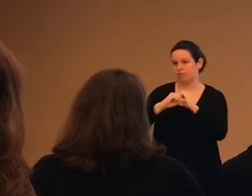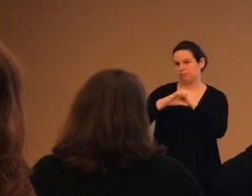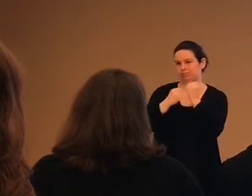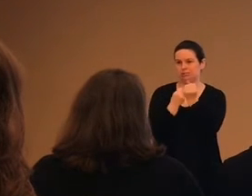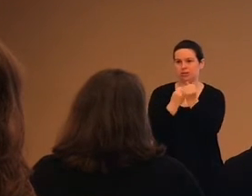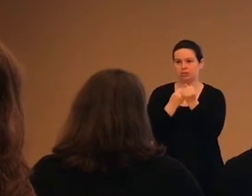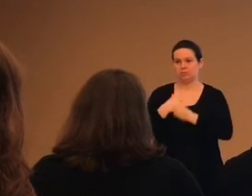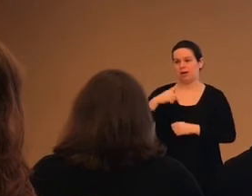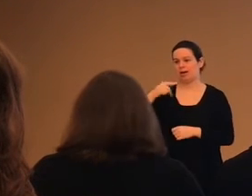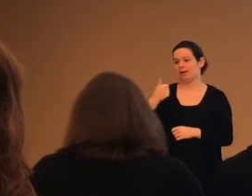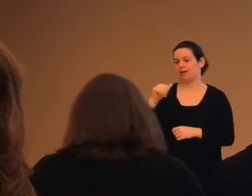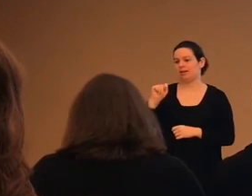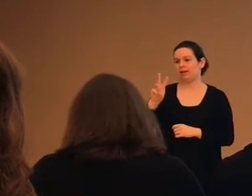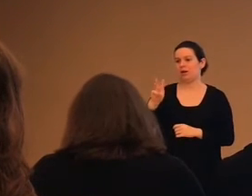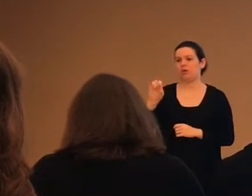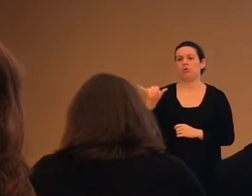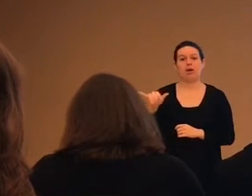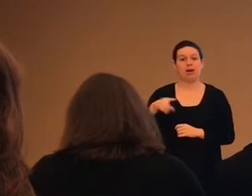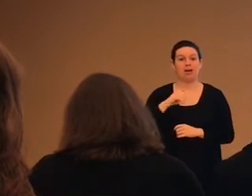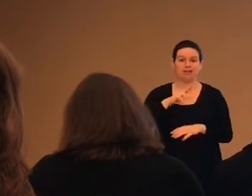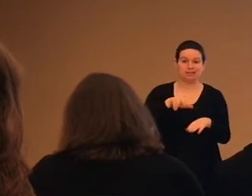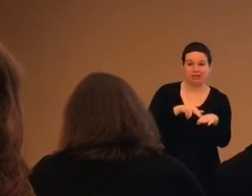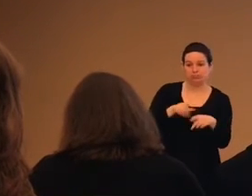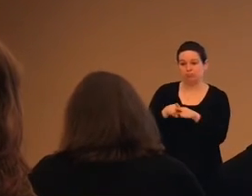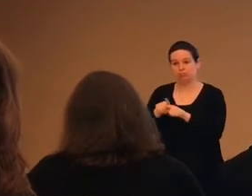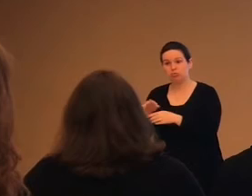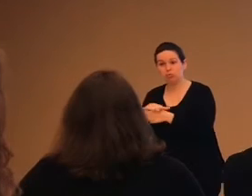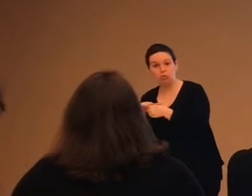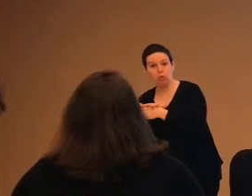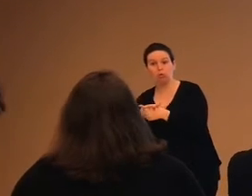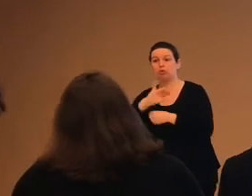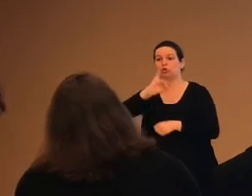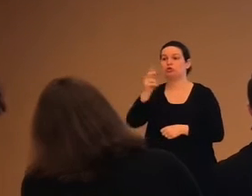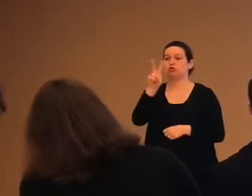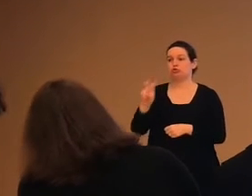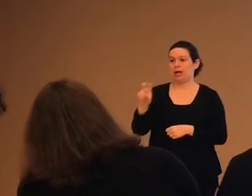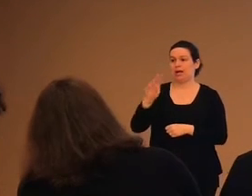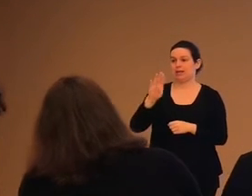Arch Park Foundation national and local jazz bands and